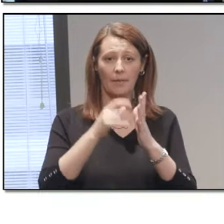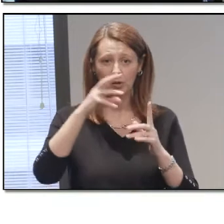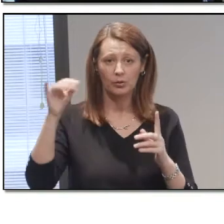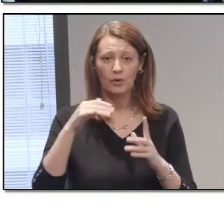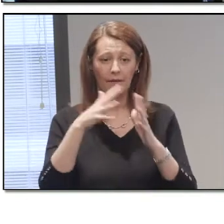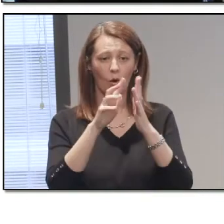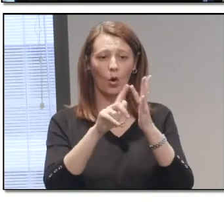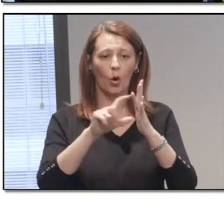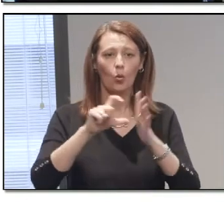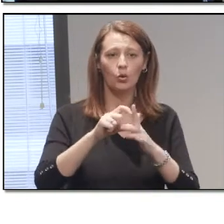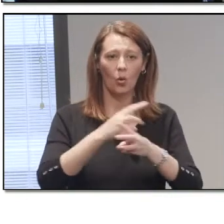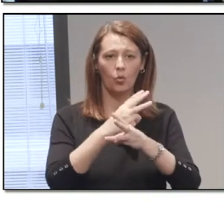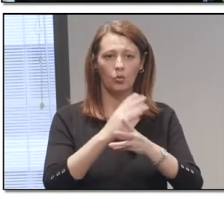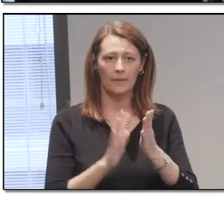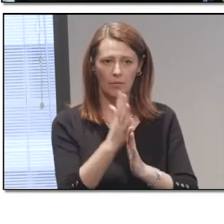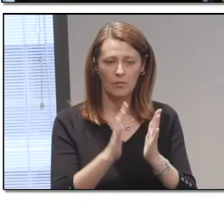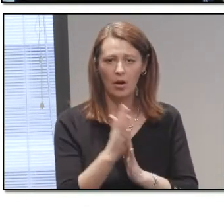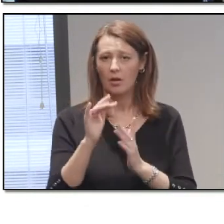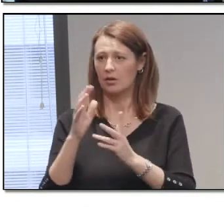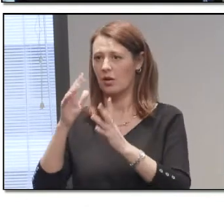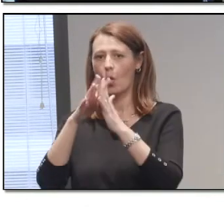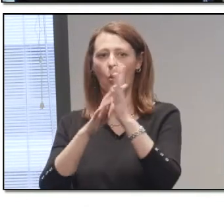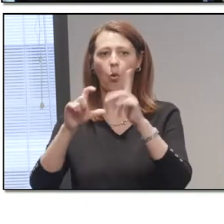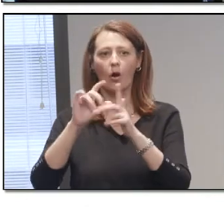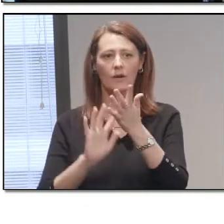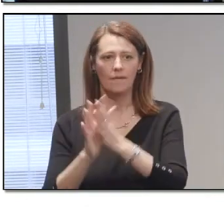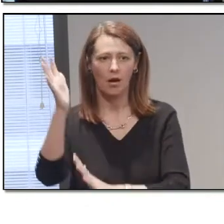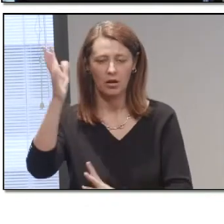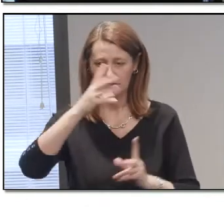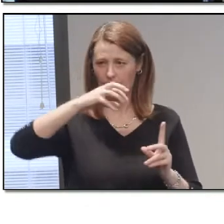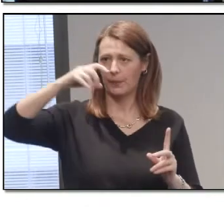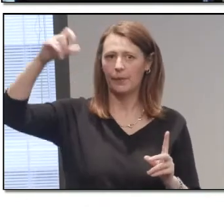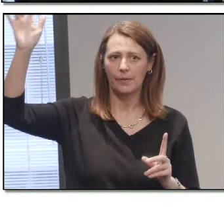burns and wildfires, we've got small to medium enterprises that emit a range of air pollutants,